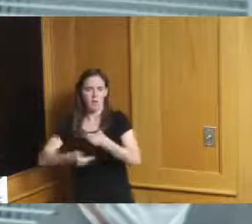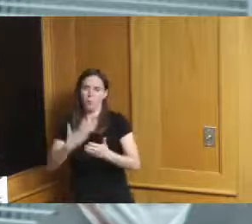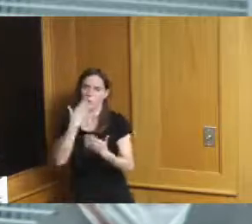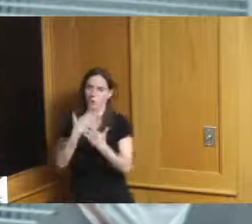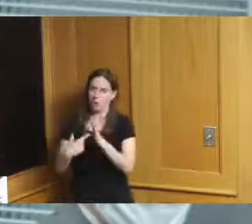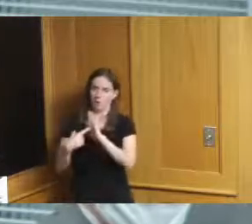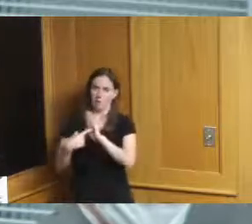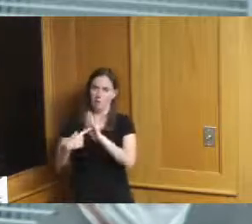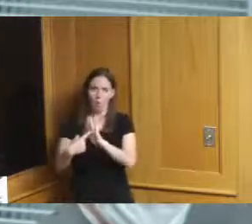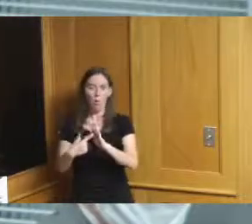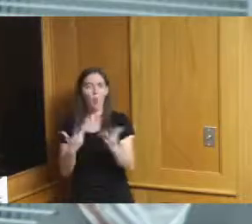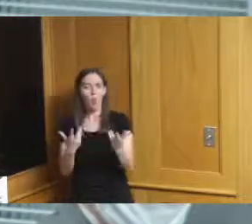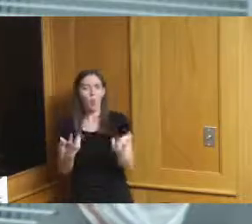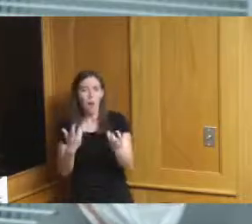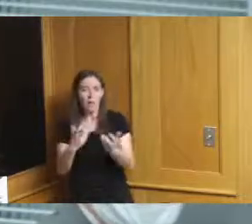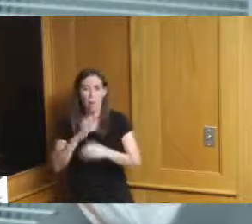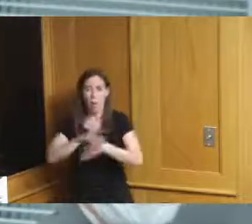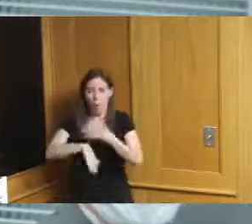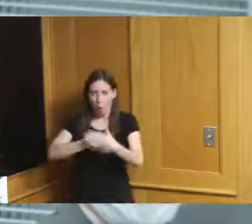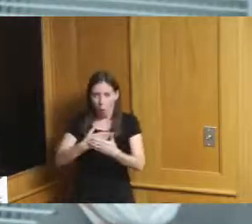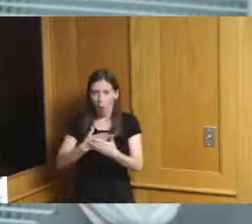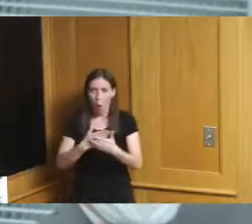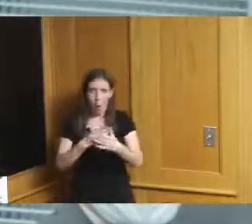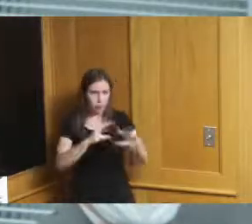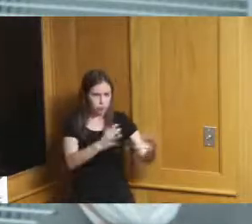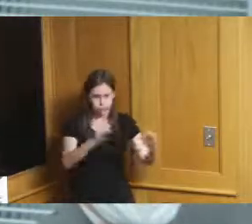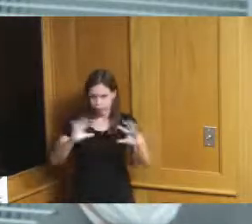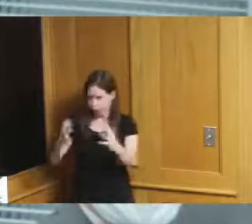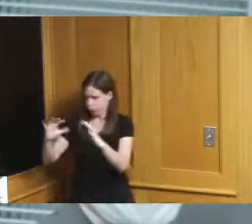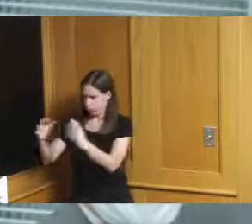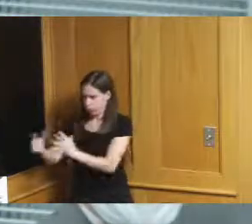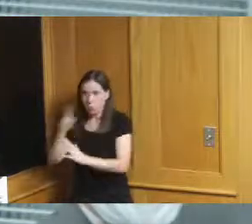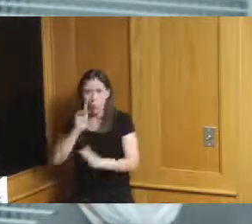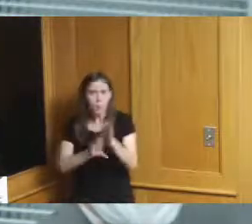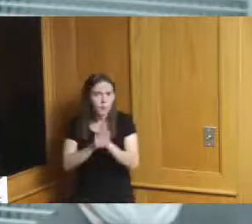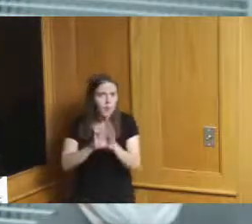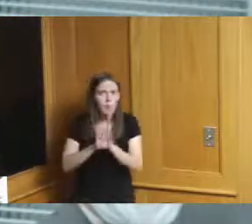that all the different entities that are involved with development whether it's the sewer district